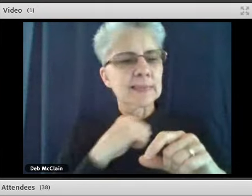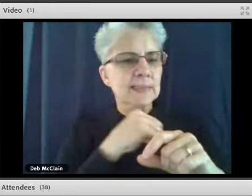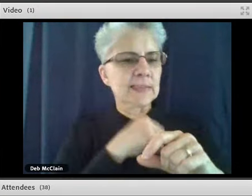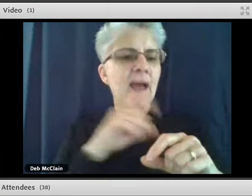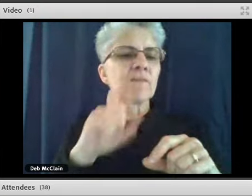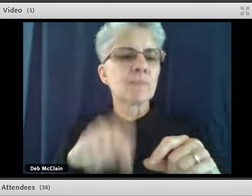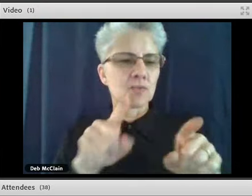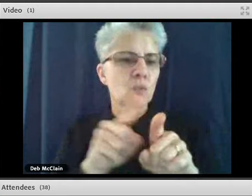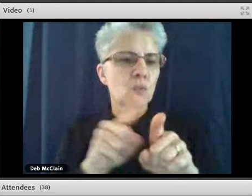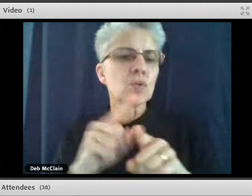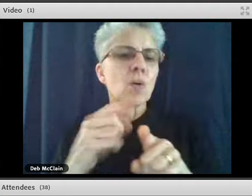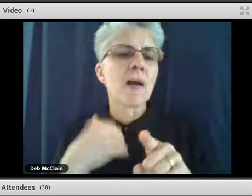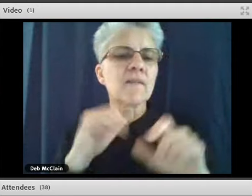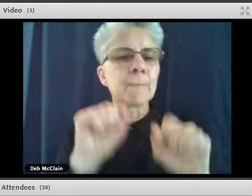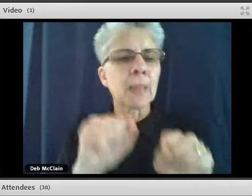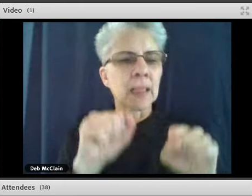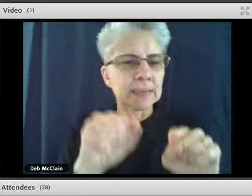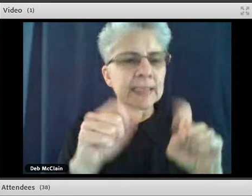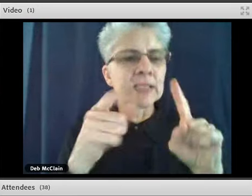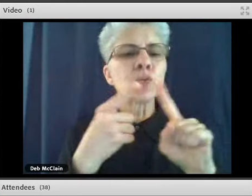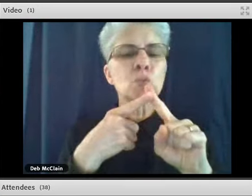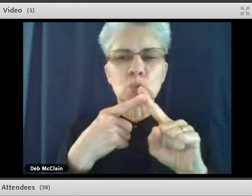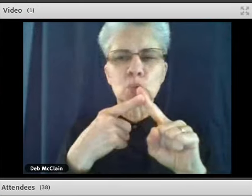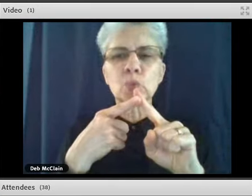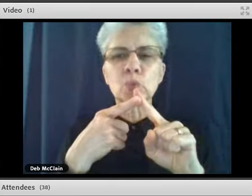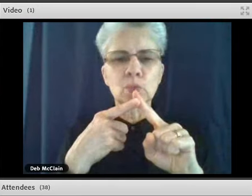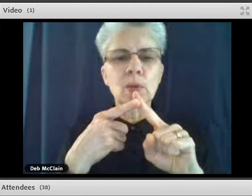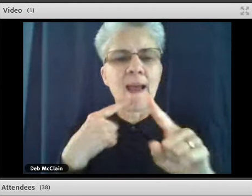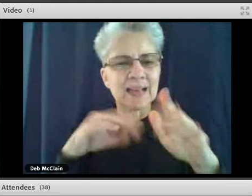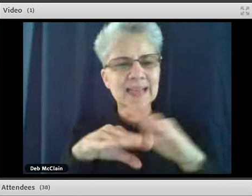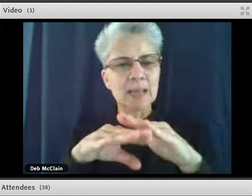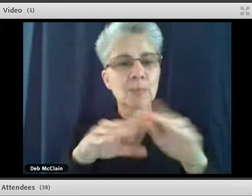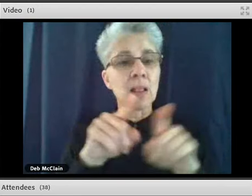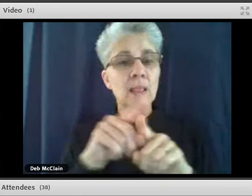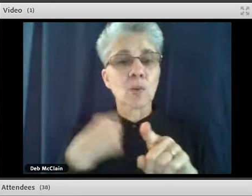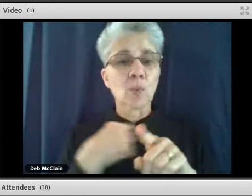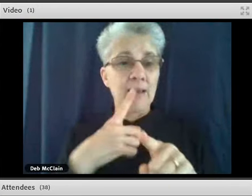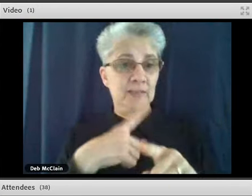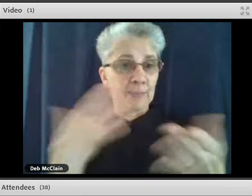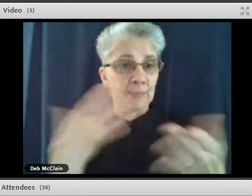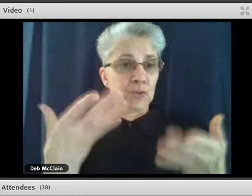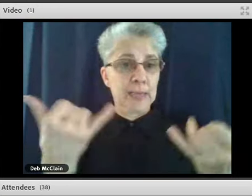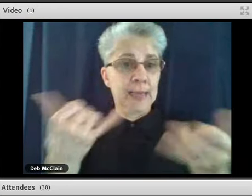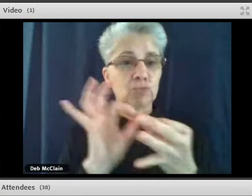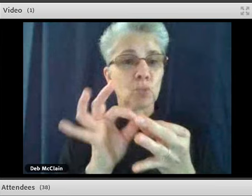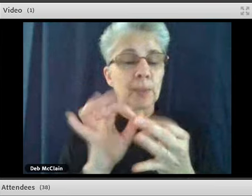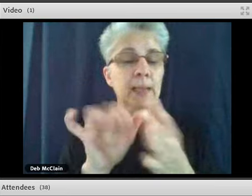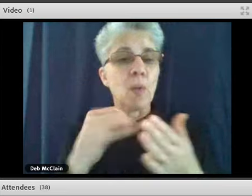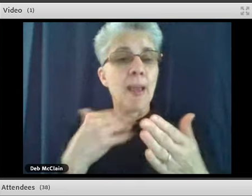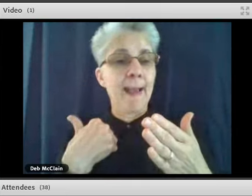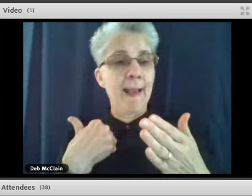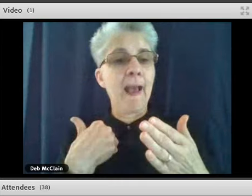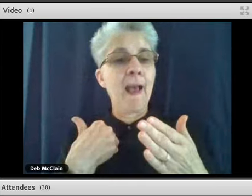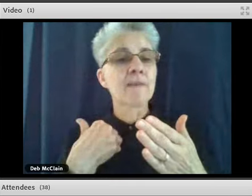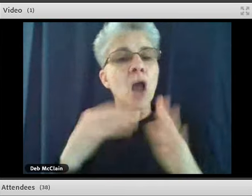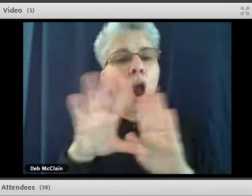needs to also have the ability -- you know, have accessibility. Like, we have Deb here today. And you'll have a recording of this,